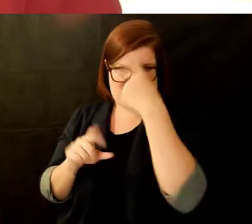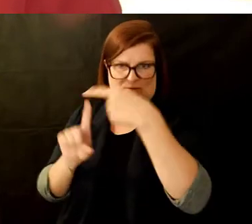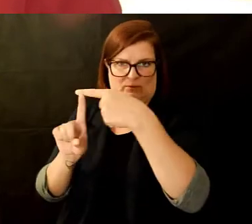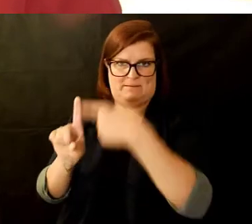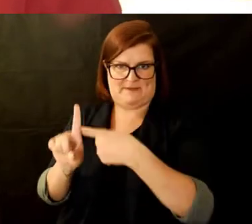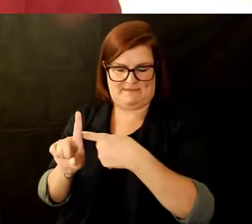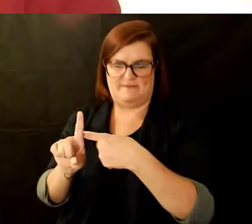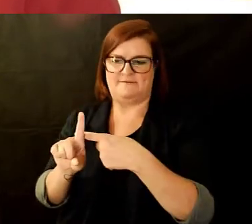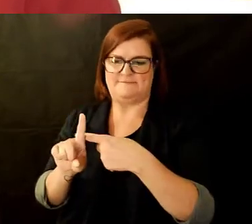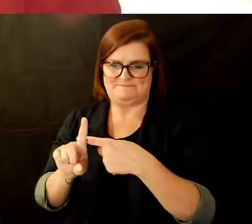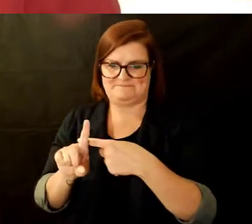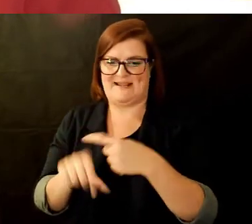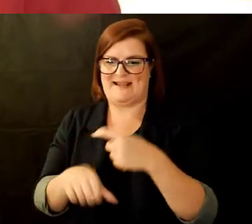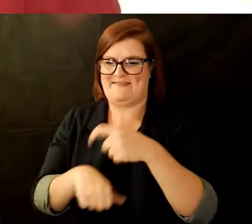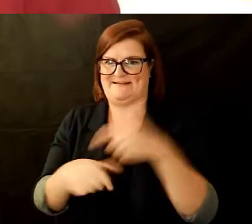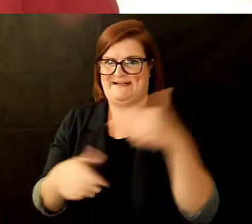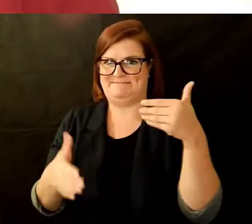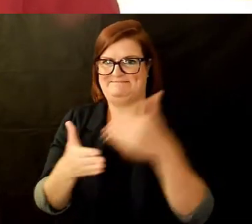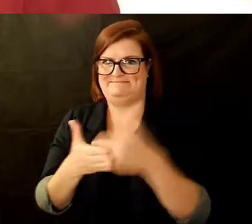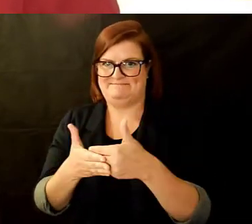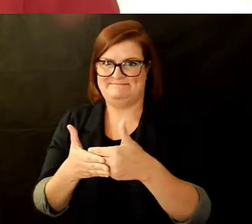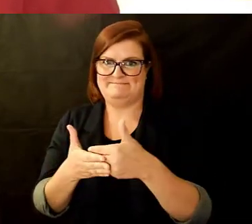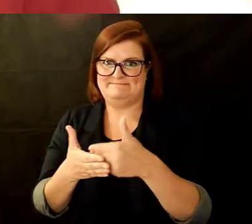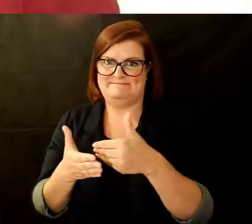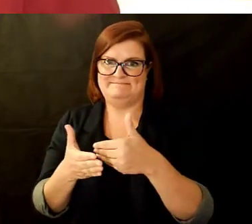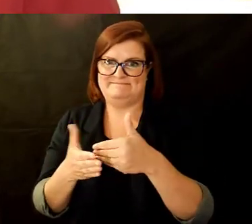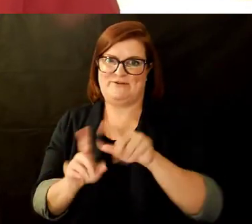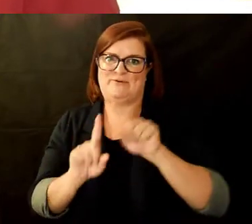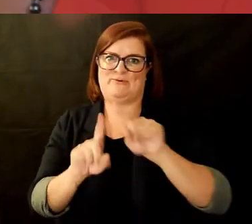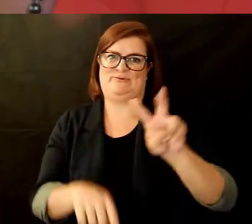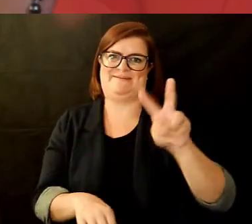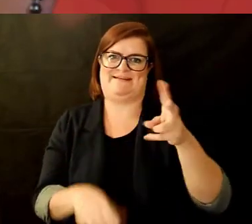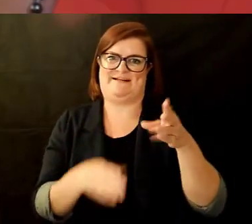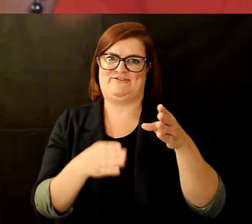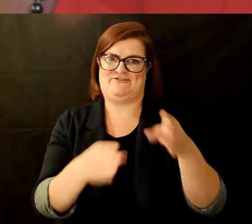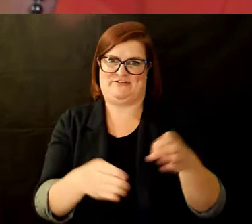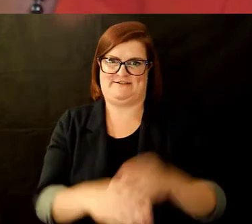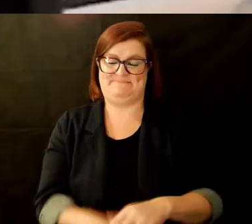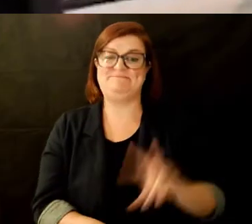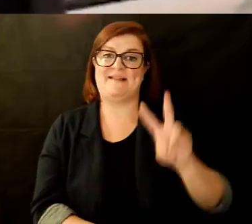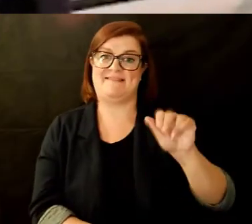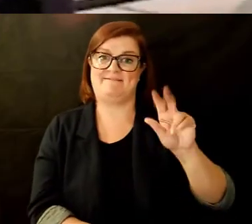And the time came for me to come to 2nd Street. The van drives up.